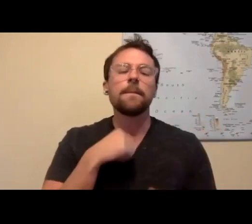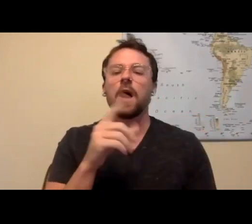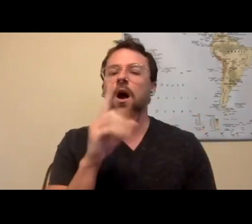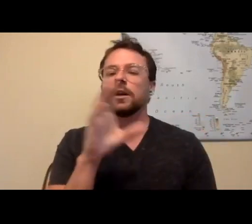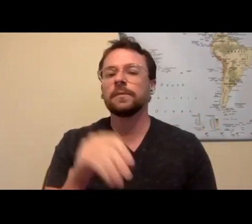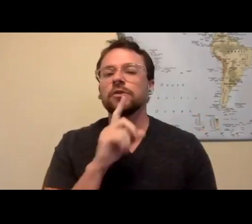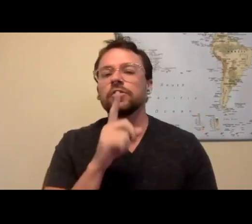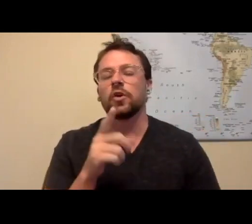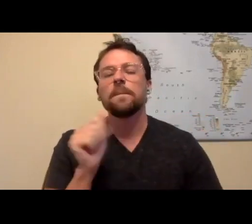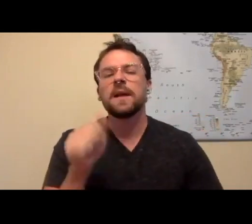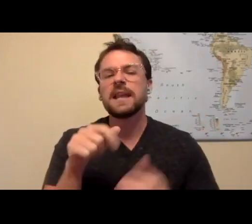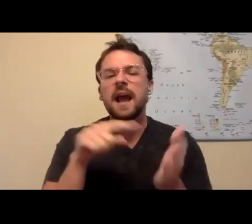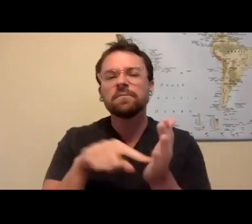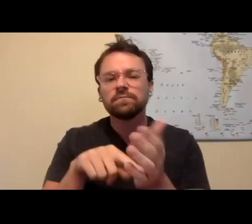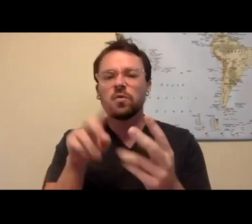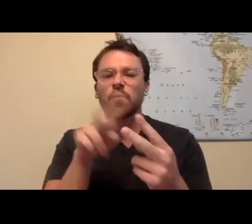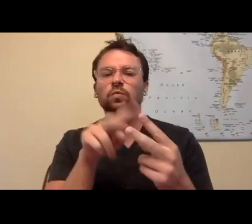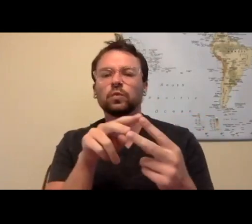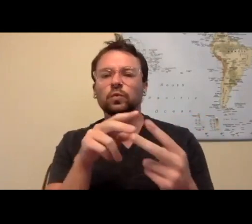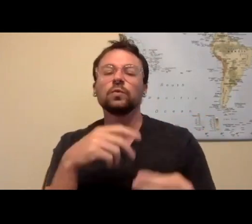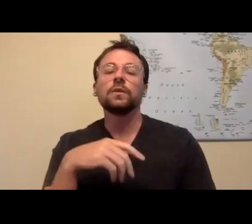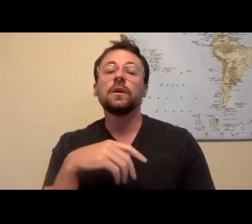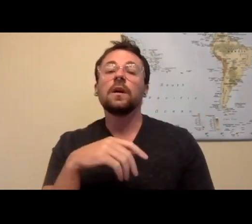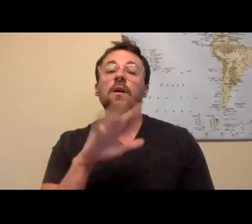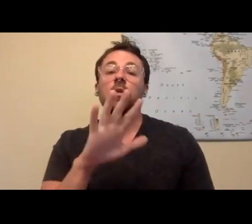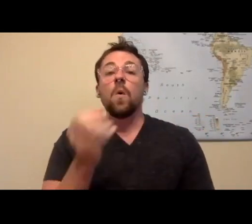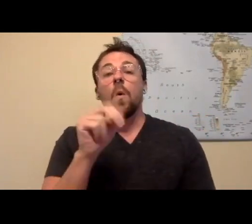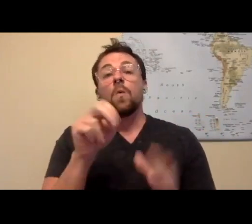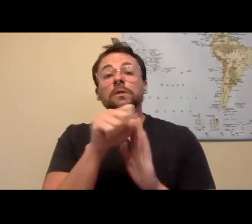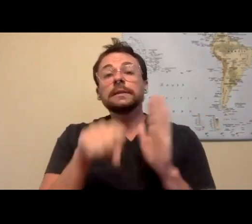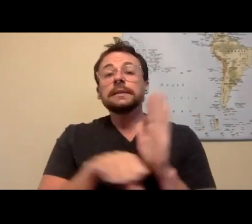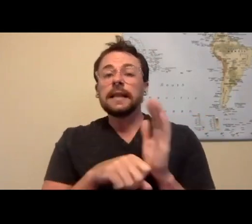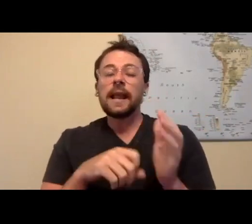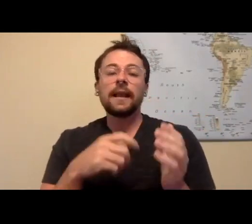. Potentially there are some states in which they cannot provide services.